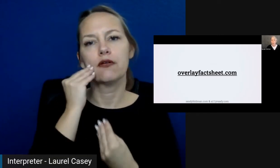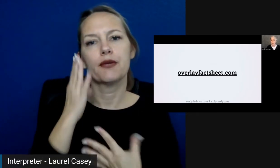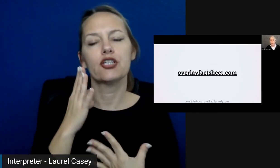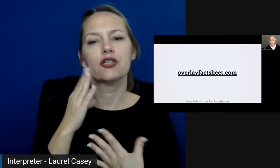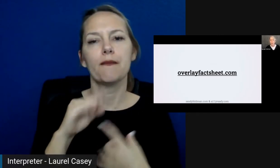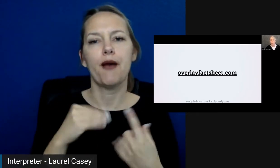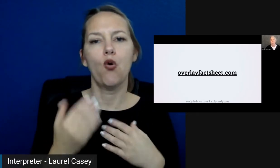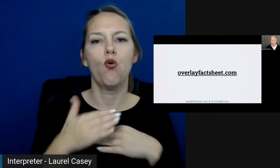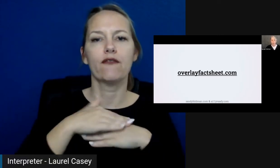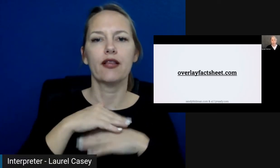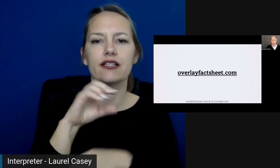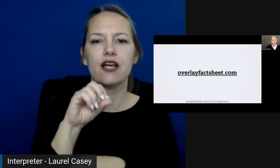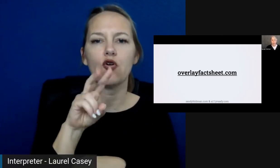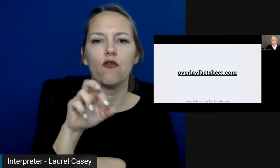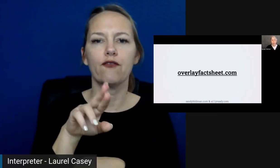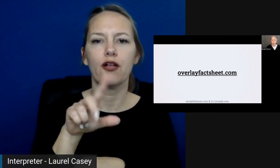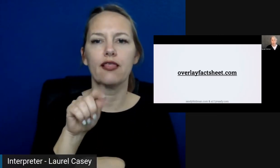at overlayfacsheet.com.